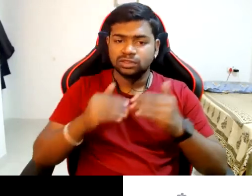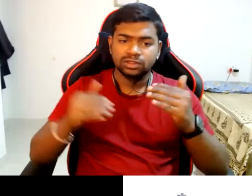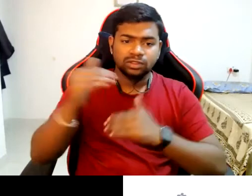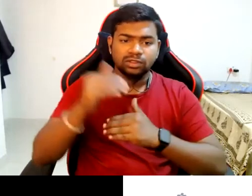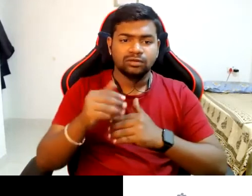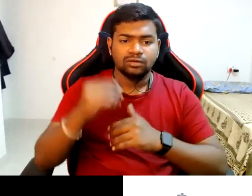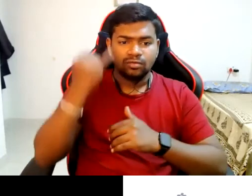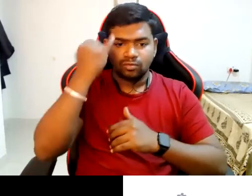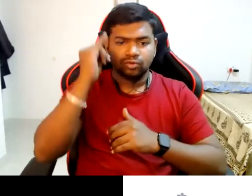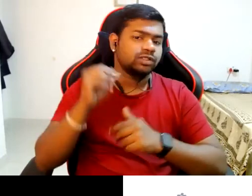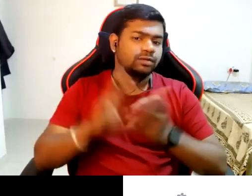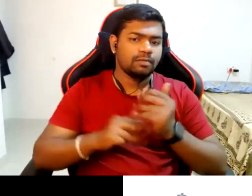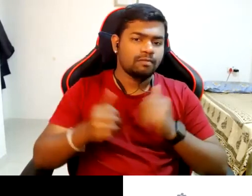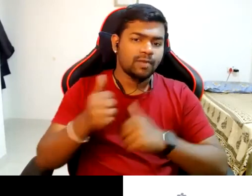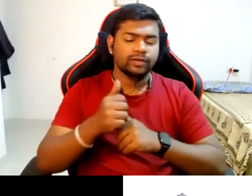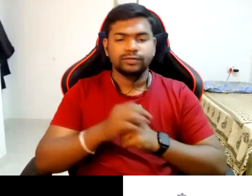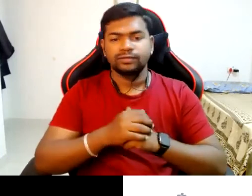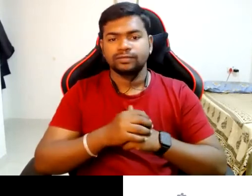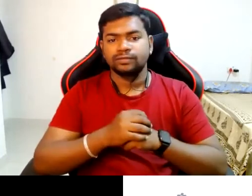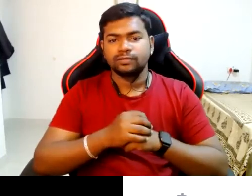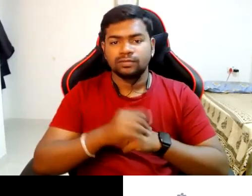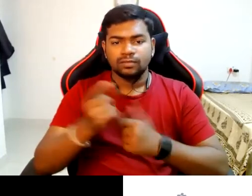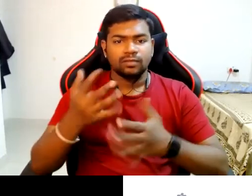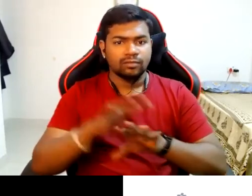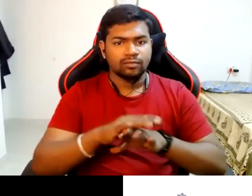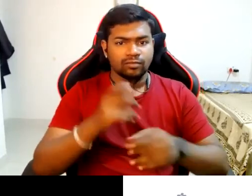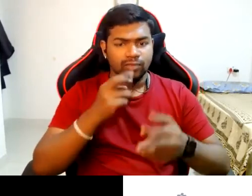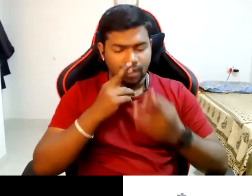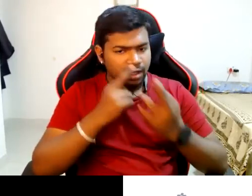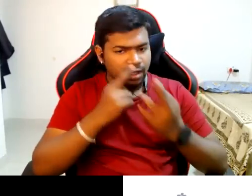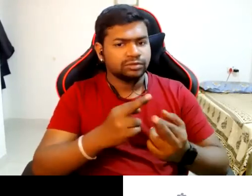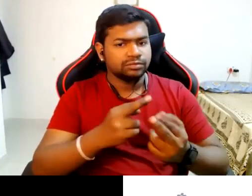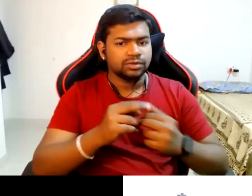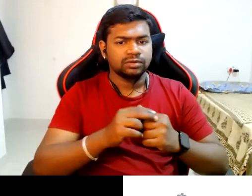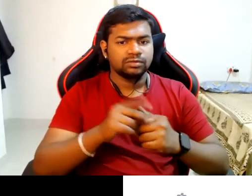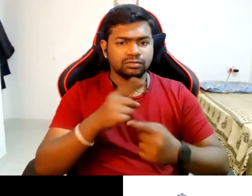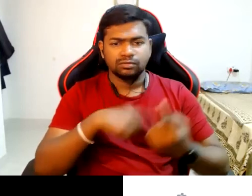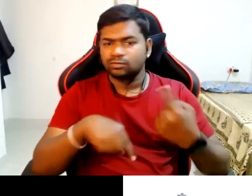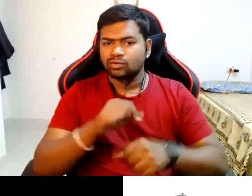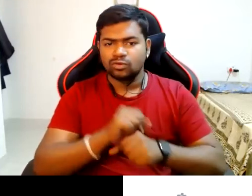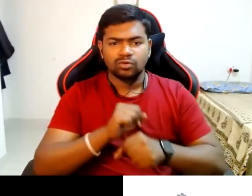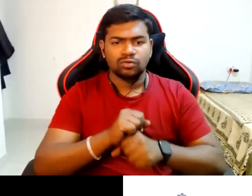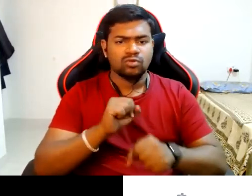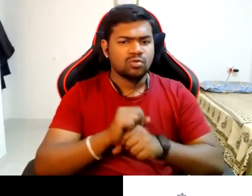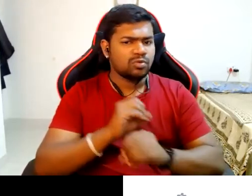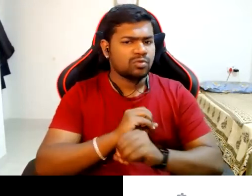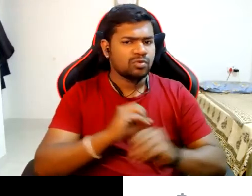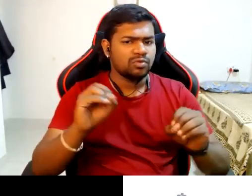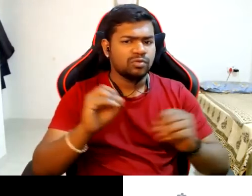so the level of inclusion and the level of respect. i saw at laser soft, no, but there were no there was no work there was no